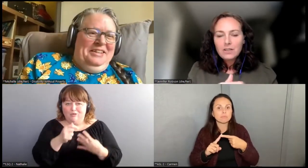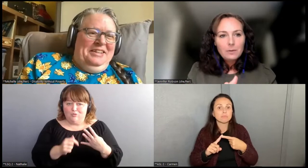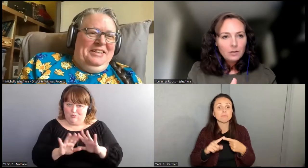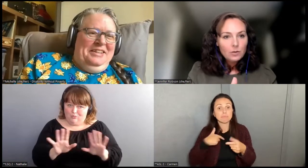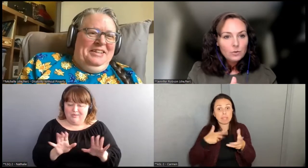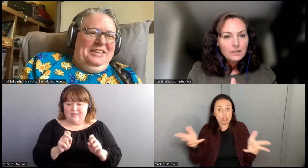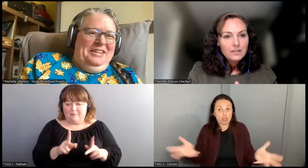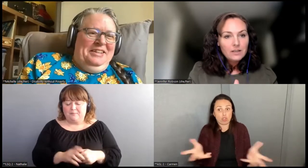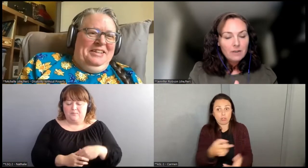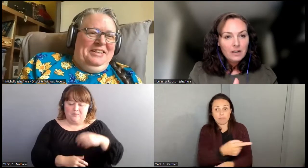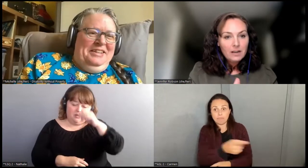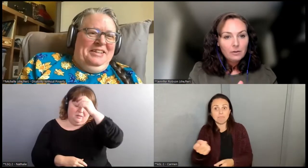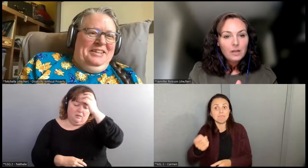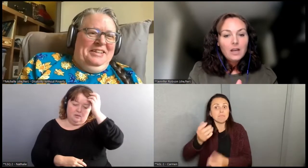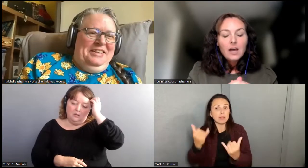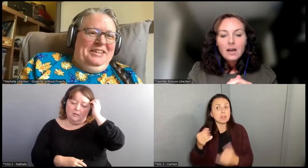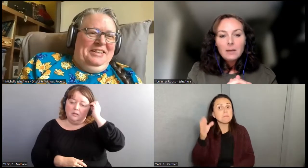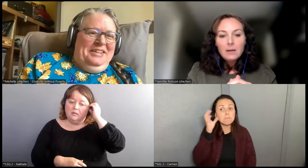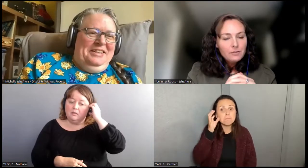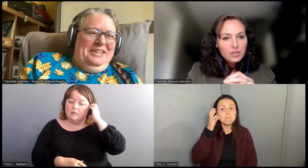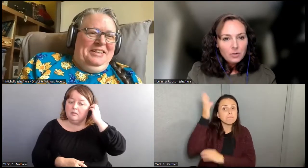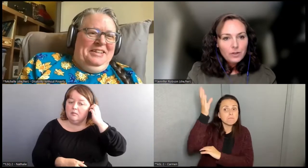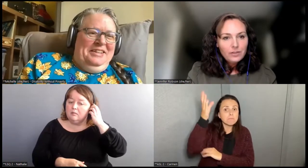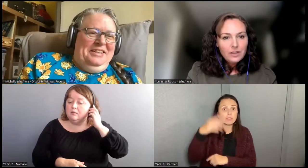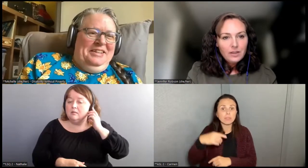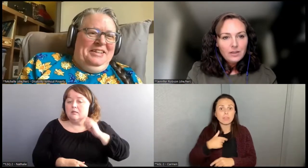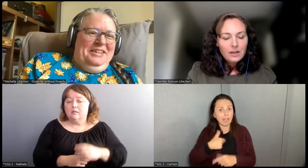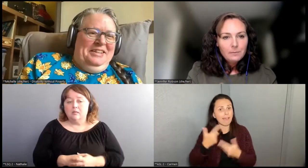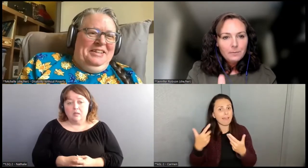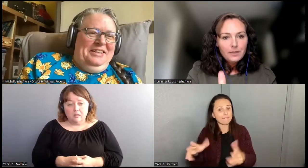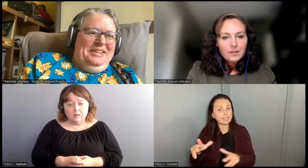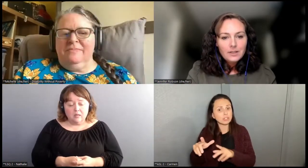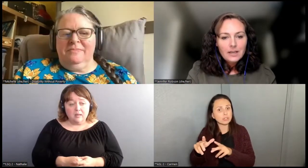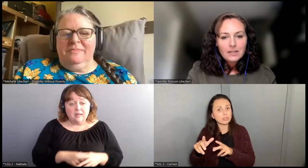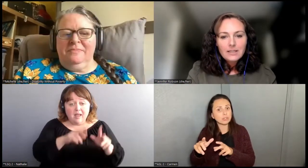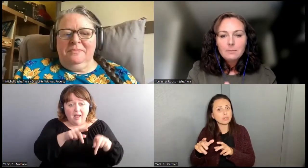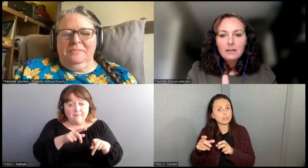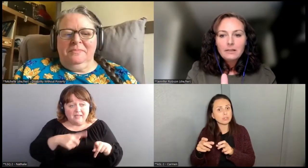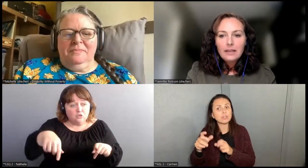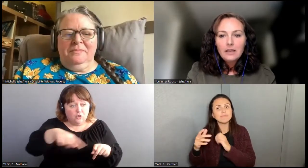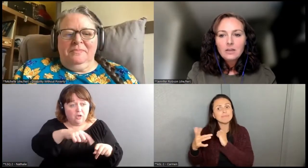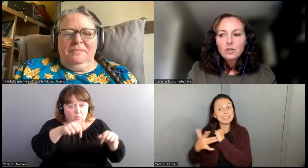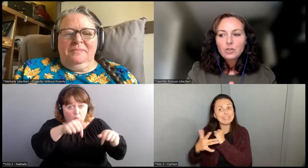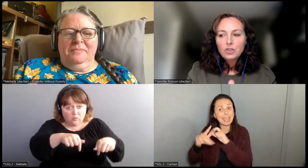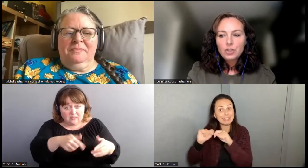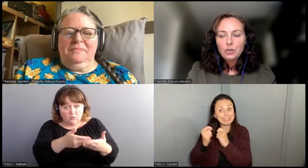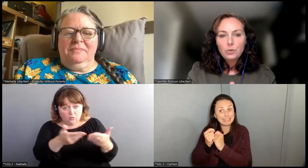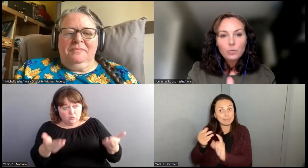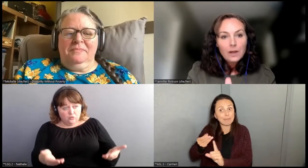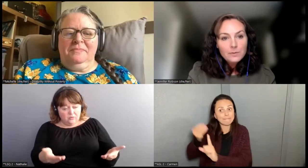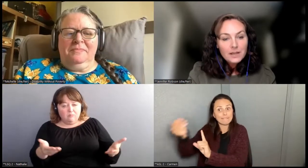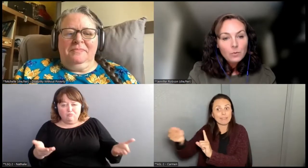ANYBODY LISTENING RIGHT NOW -- I SHARED WITH THE TECH TEAM A LINK TO THE WEBSITE WHERE